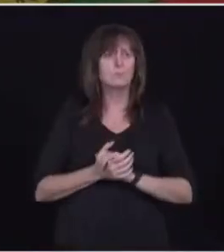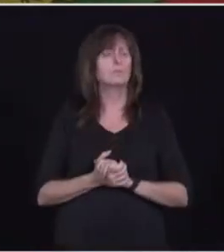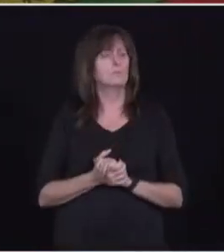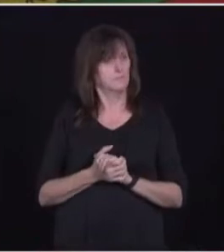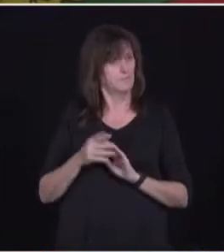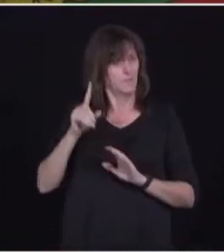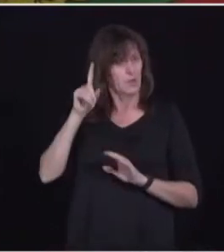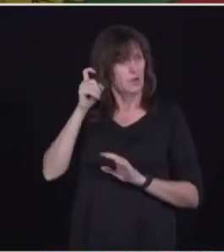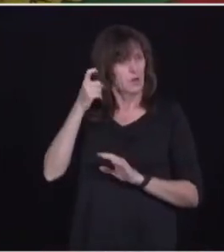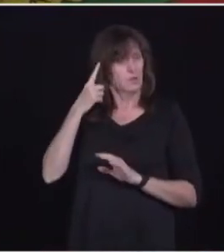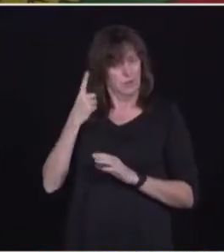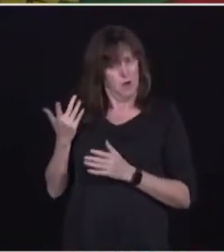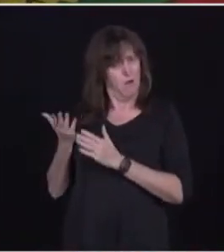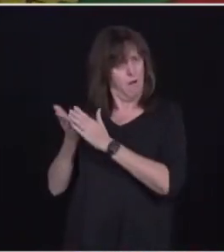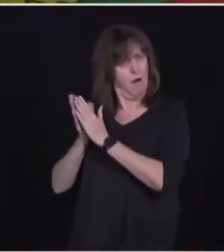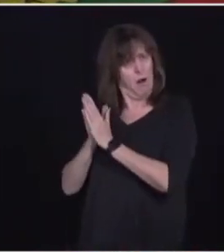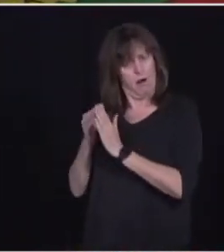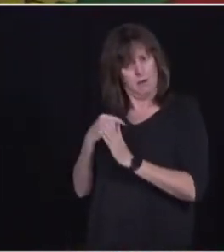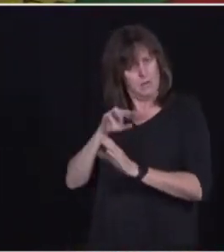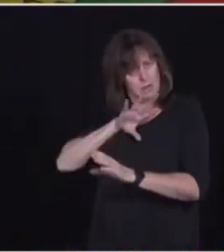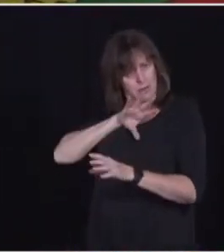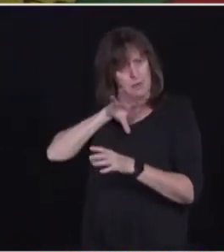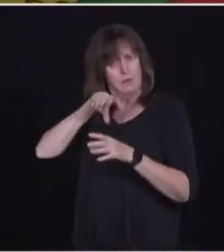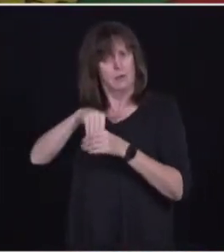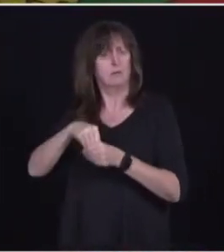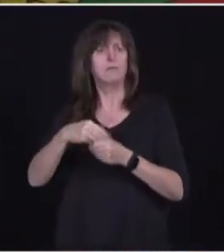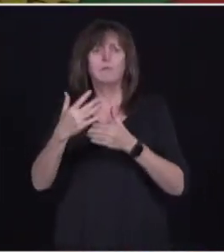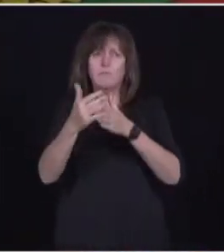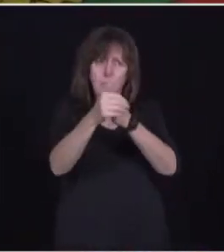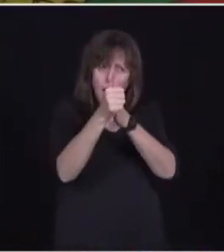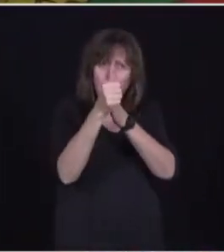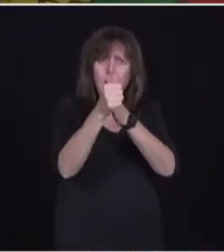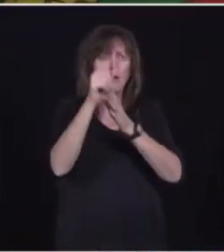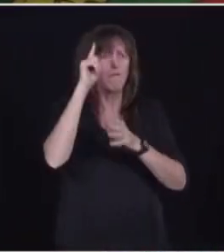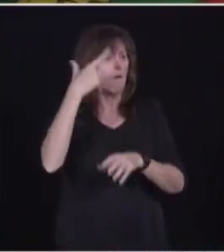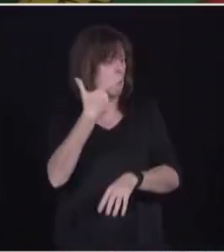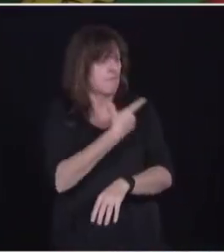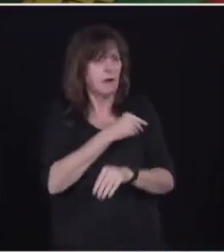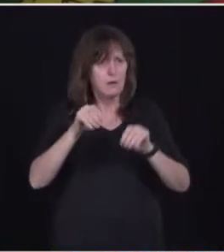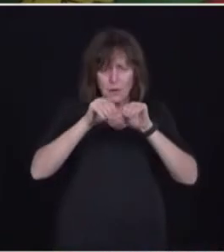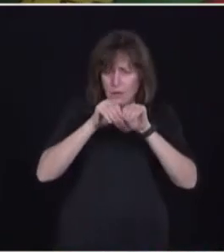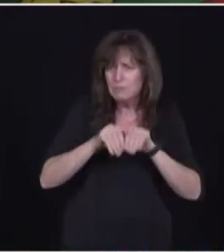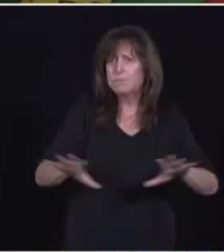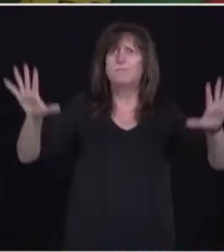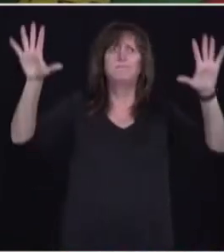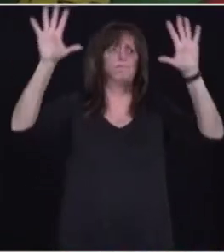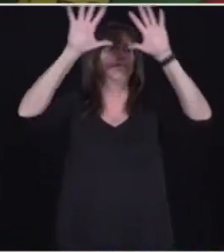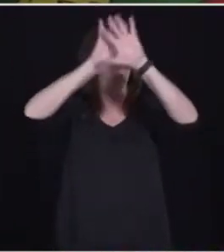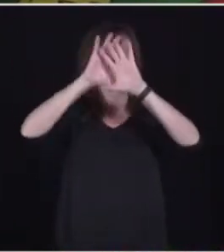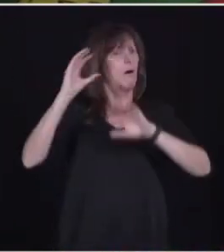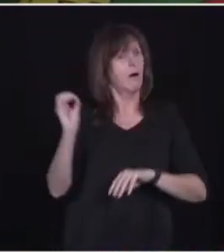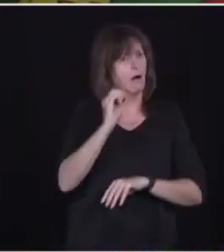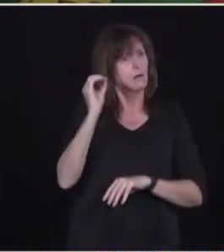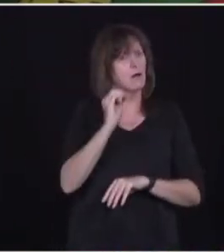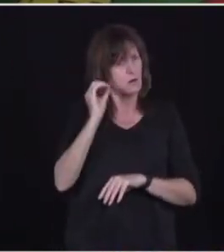Premier and ministers, thank you, ladies and showman, good afternoon, the premier asked me to come here and run operation with the task